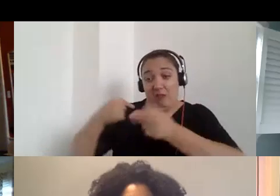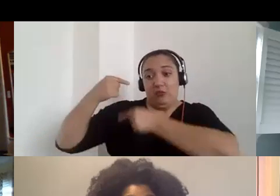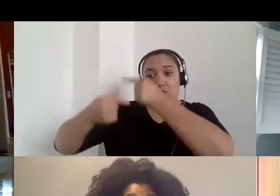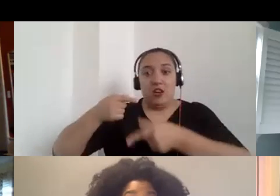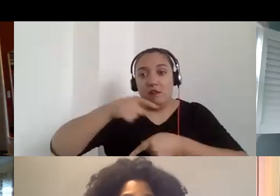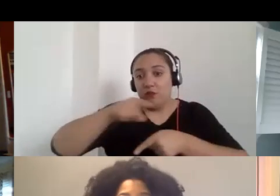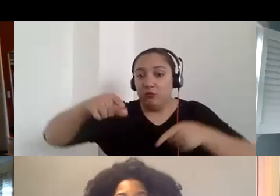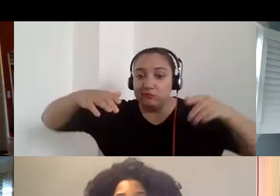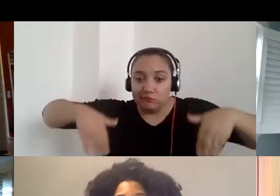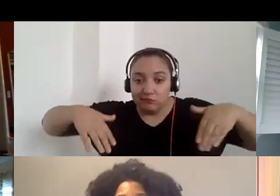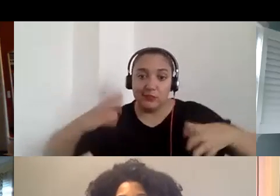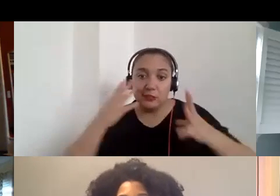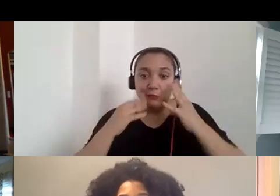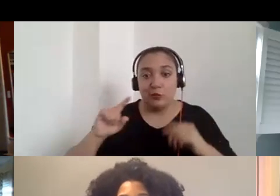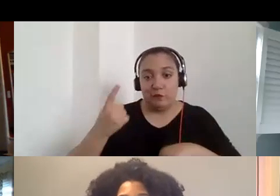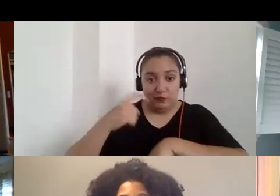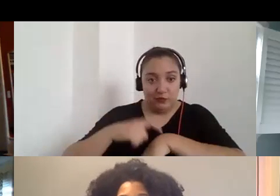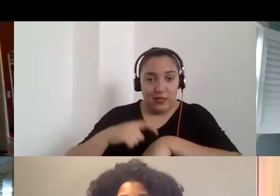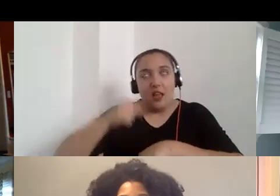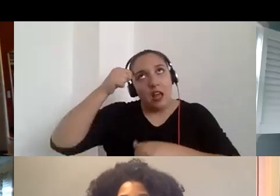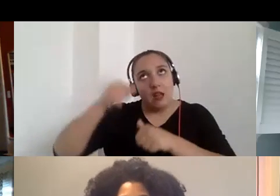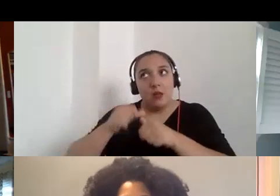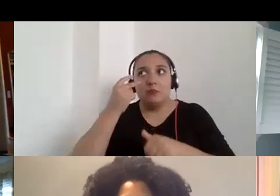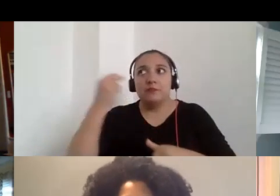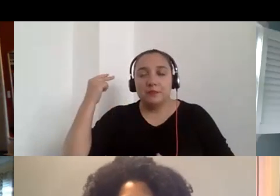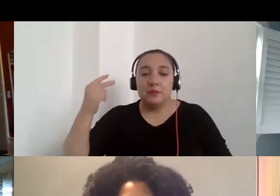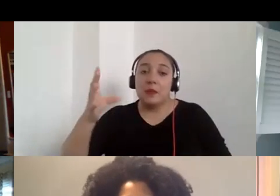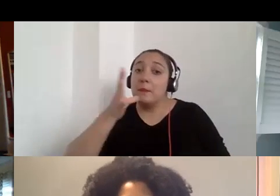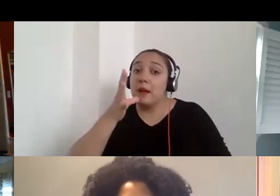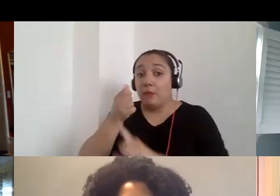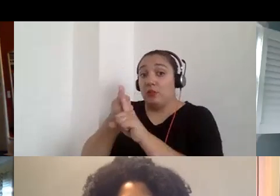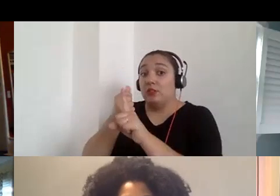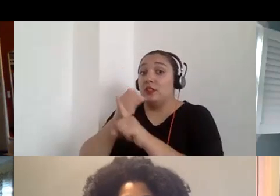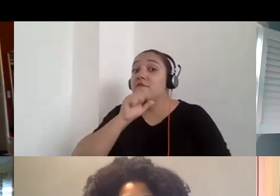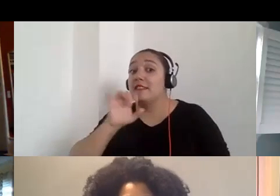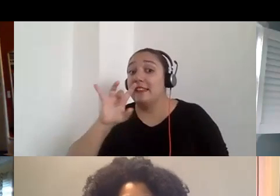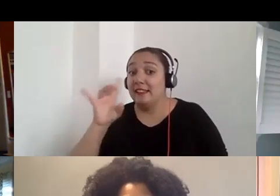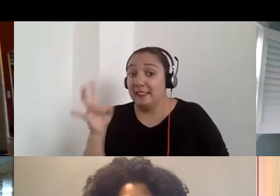My mother is 87 years old and I call her every day or every